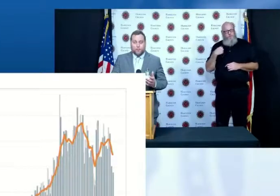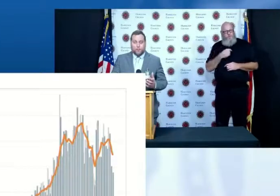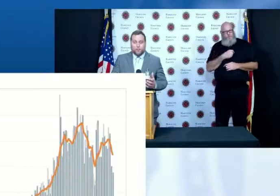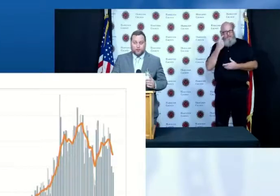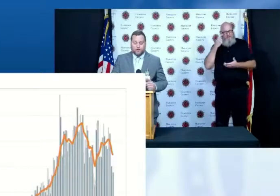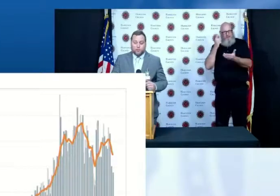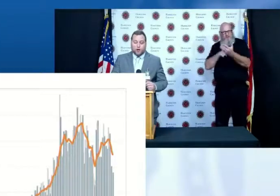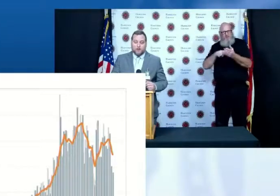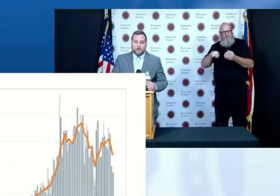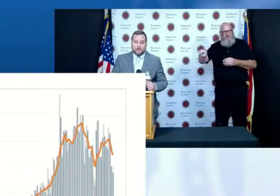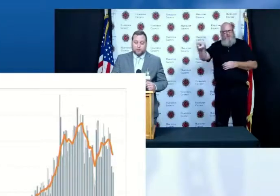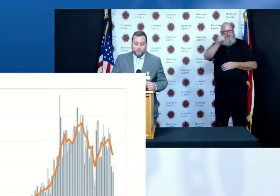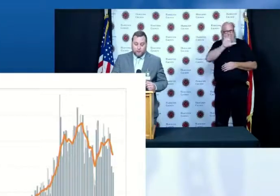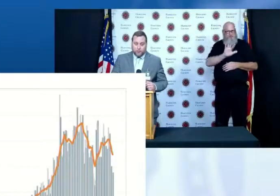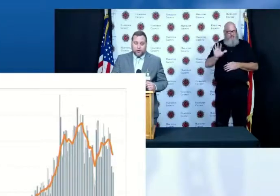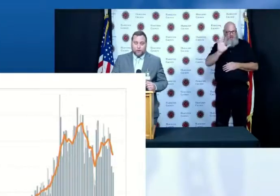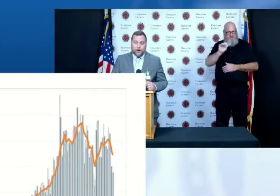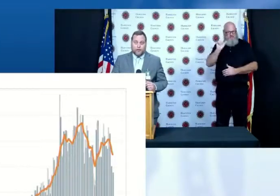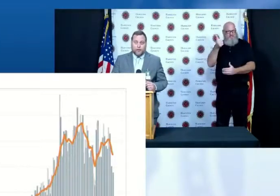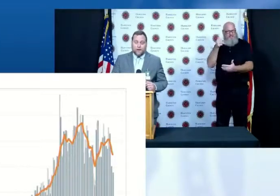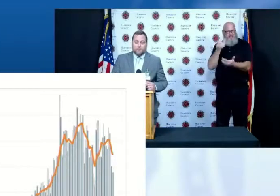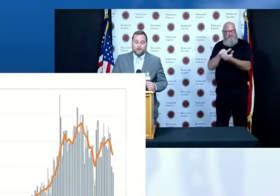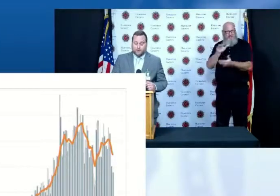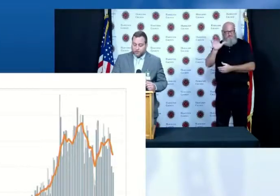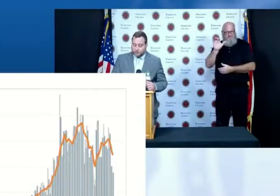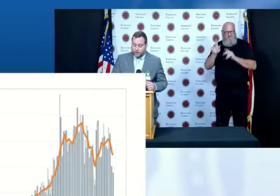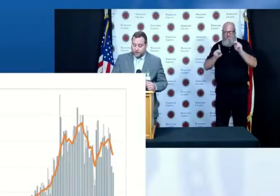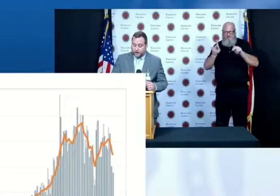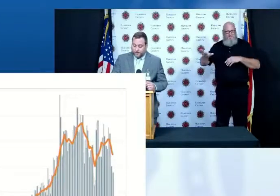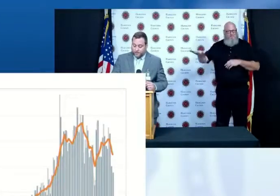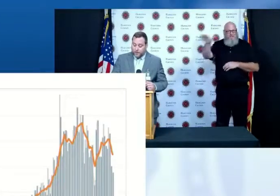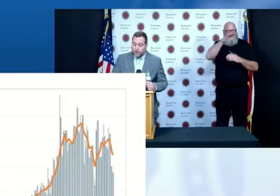more reason why to remember when you're out and about to make sure that you're careful